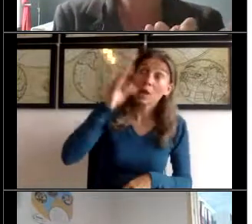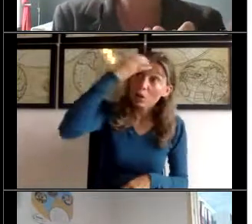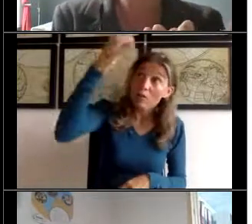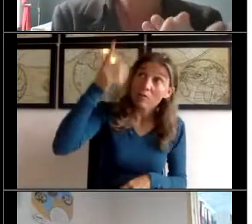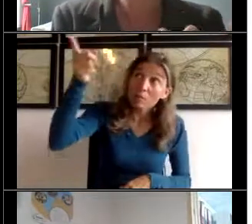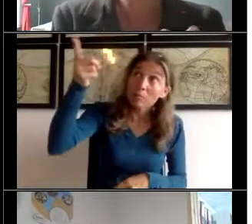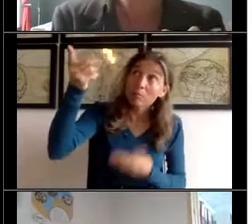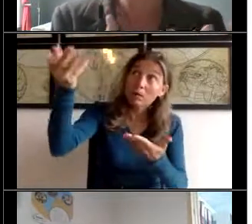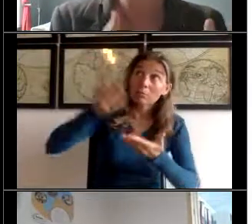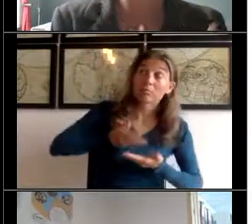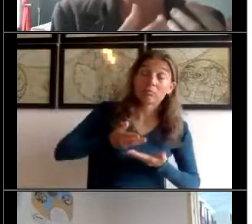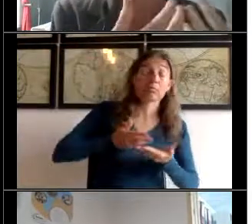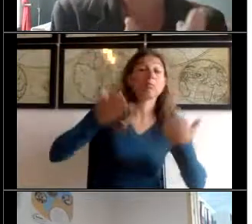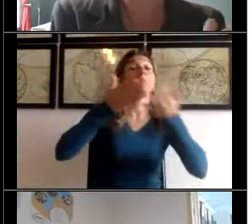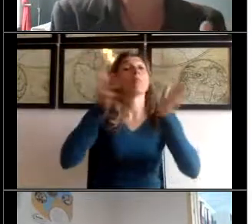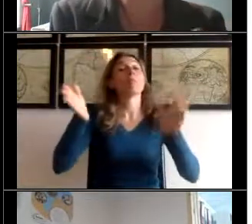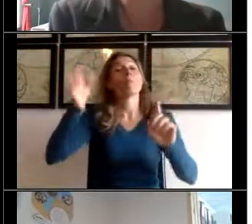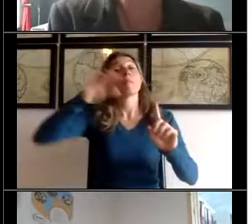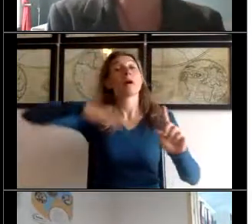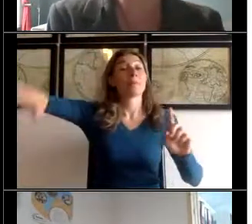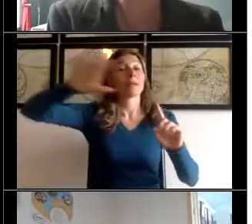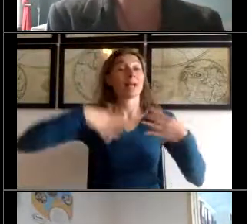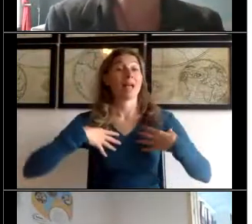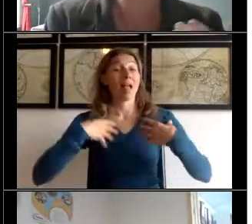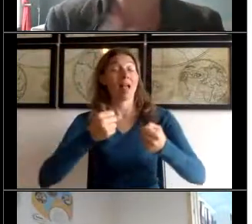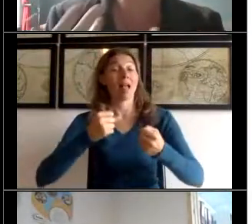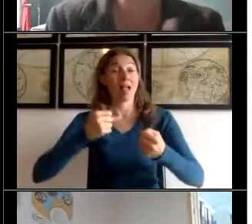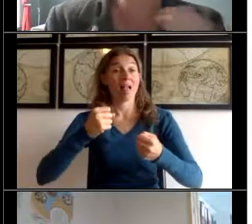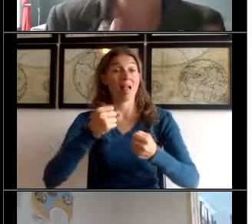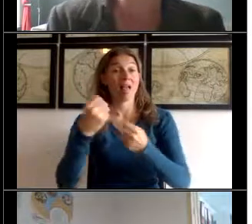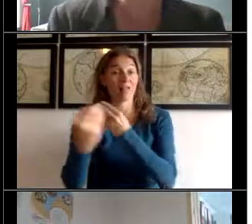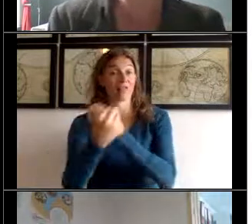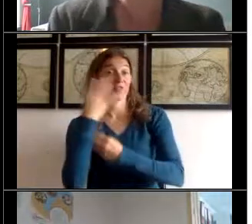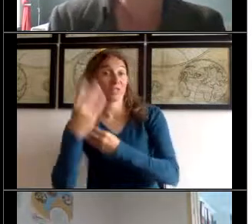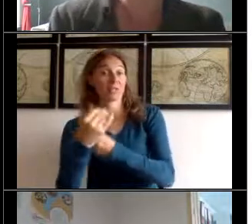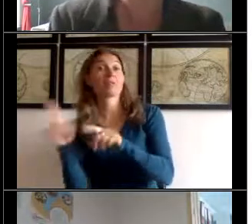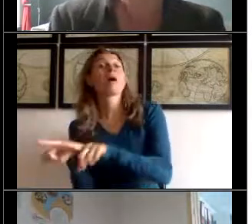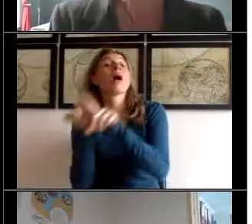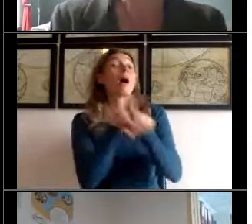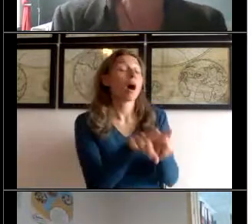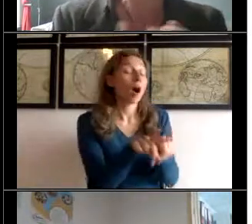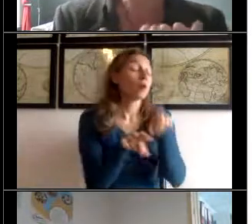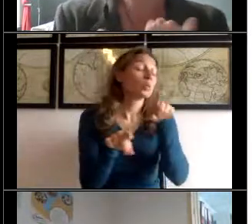and then for the ministry of foreign affairs what they're saying relation to travelling,